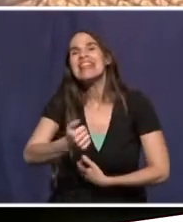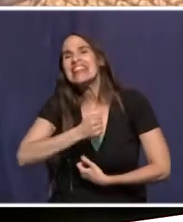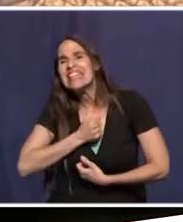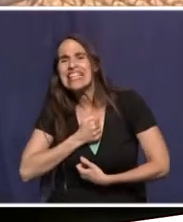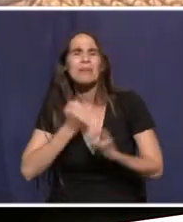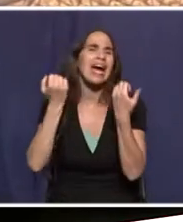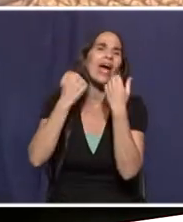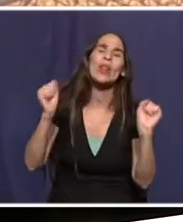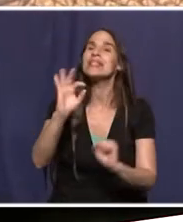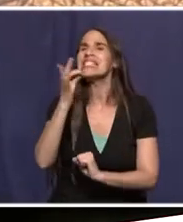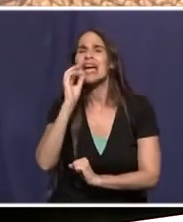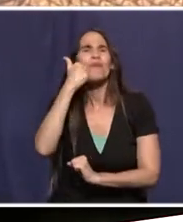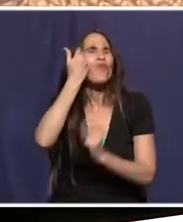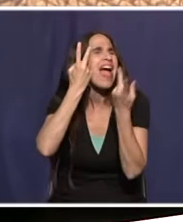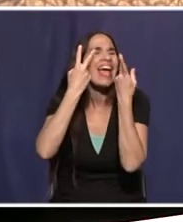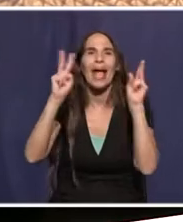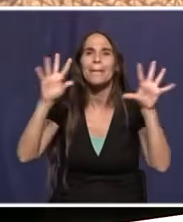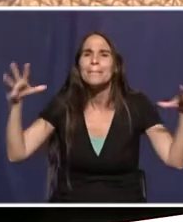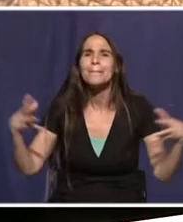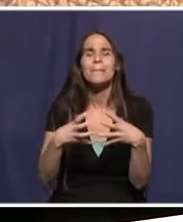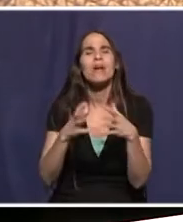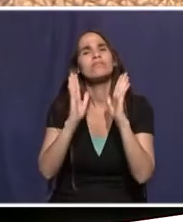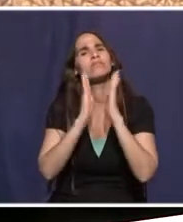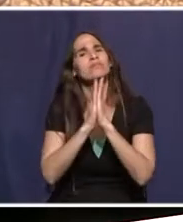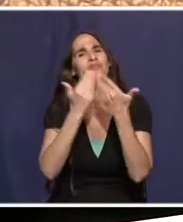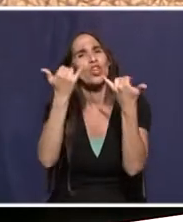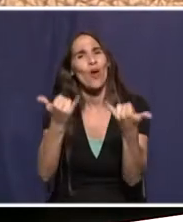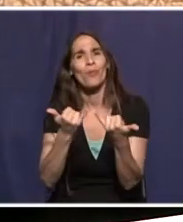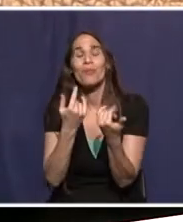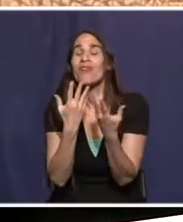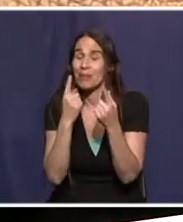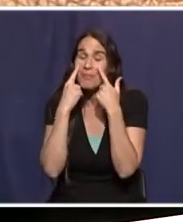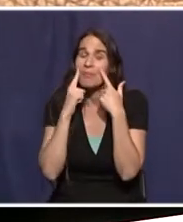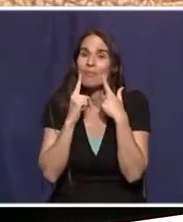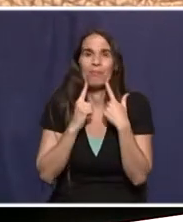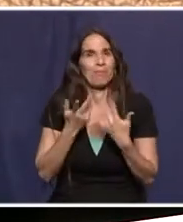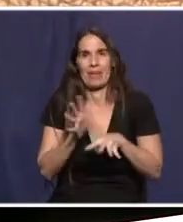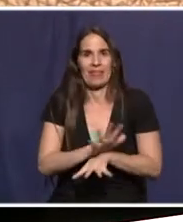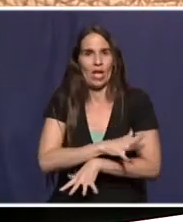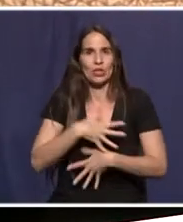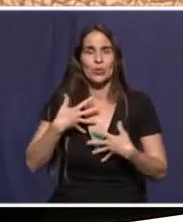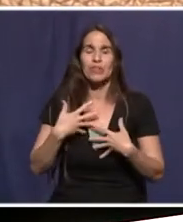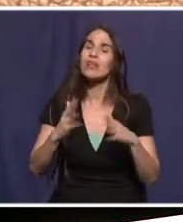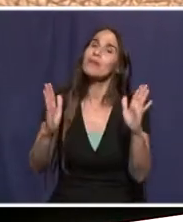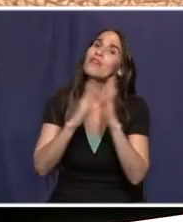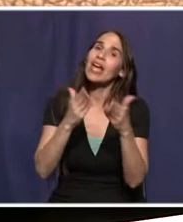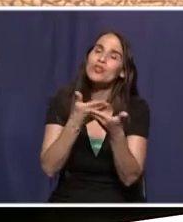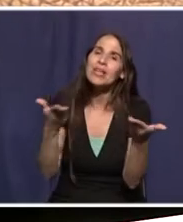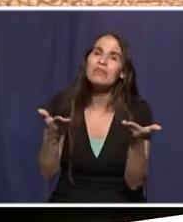young and old, I call on you tearful and enthusiastic to take a step forward,